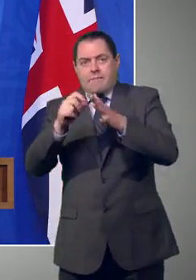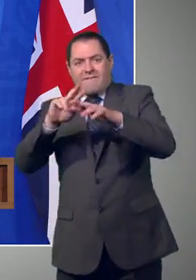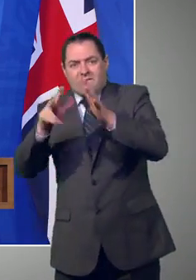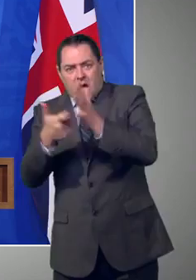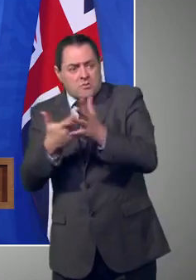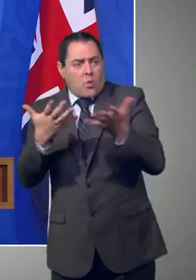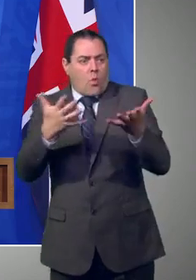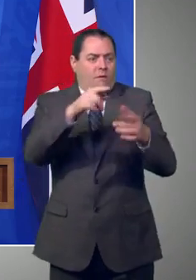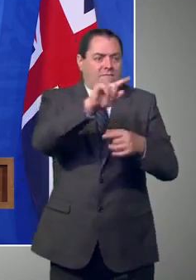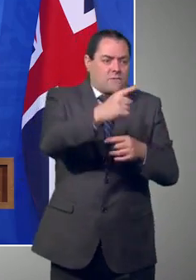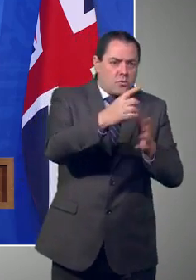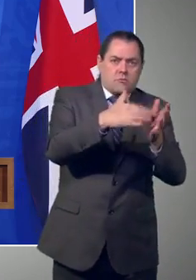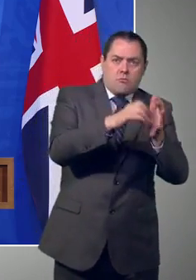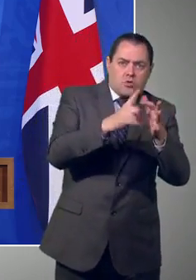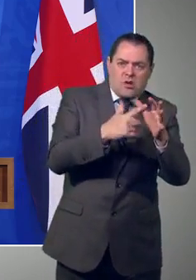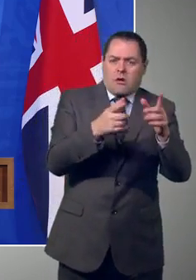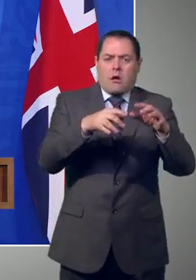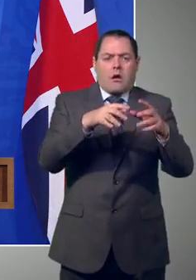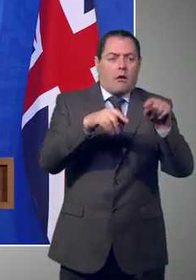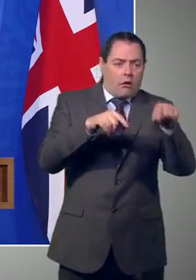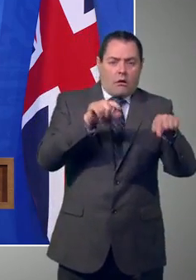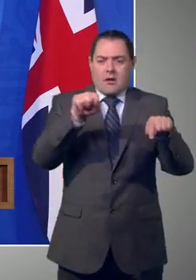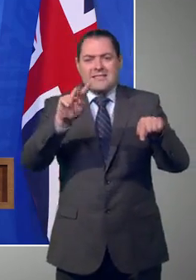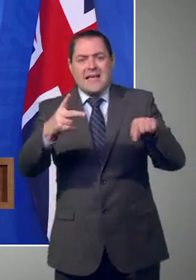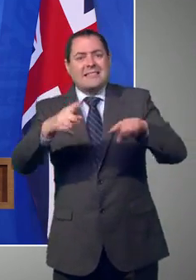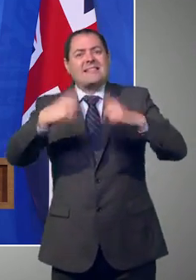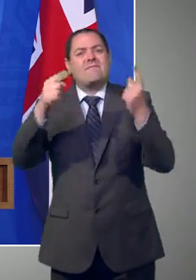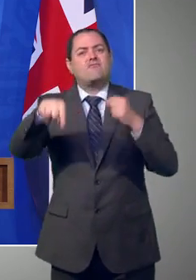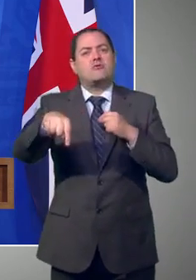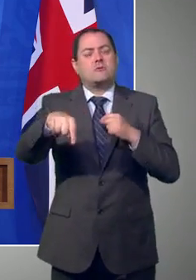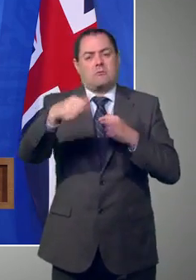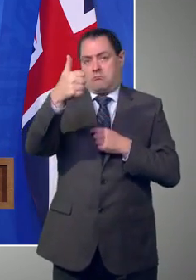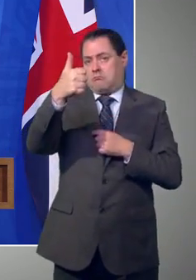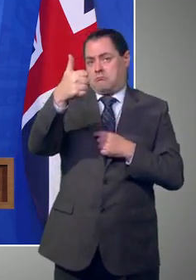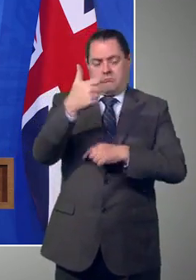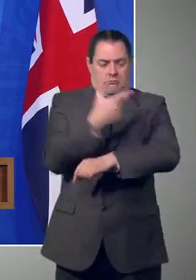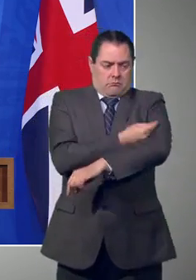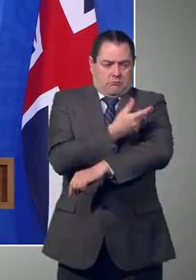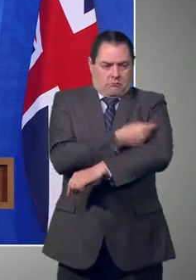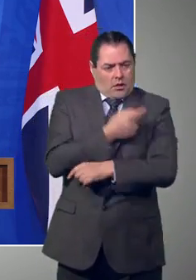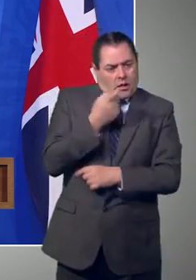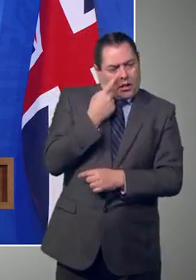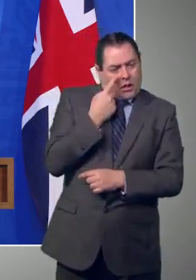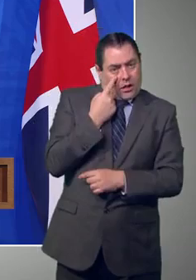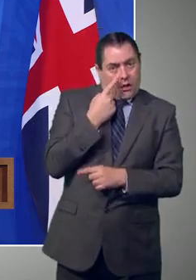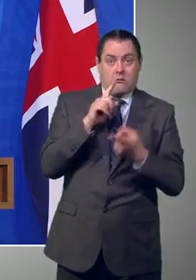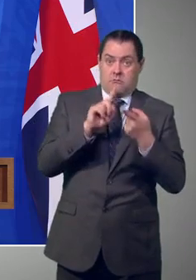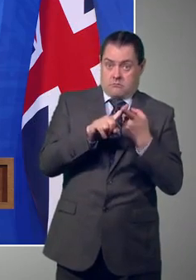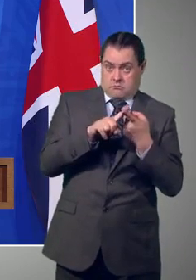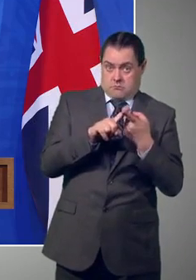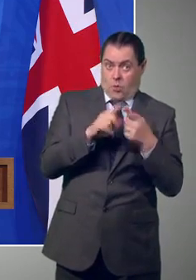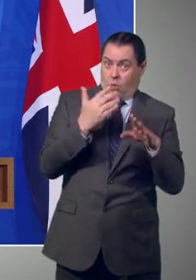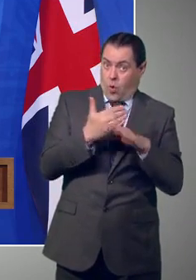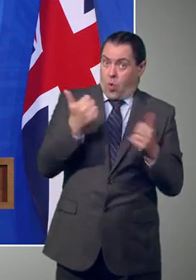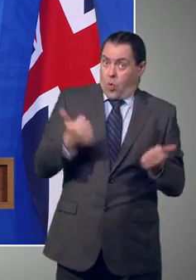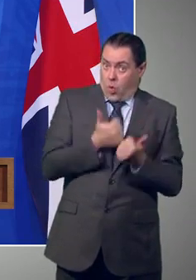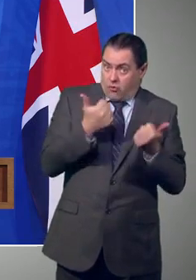be mixed without reducing effectiveness or indeed, mixed and lead to an increase in